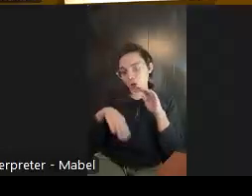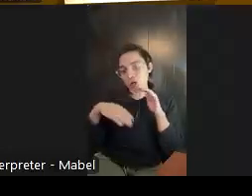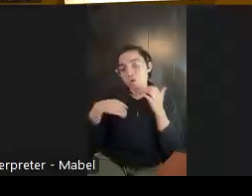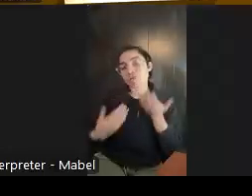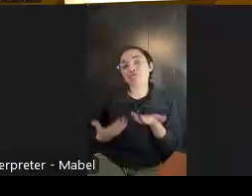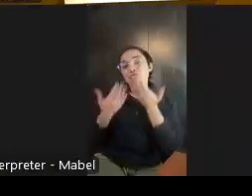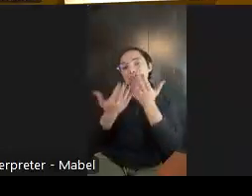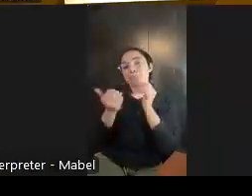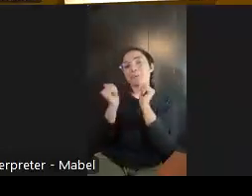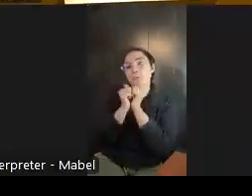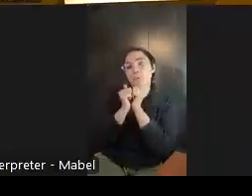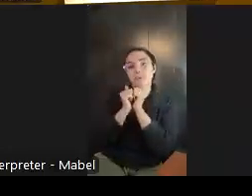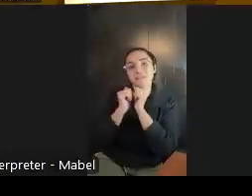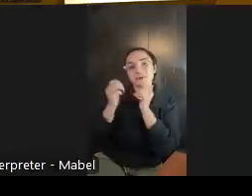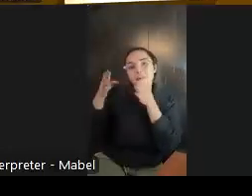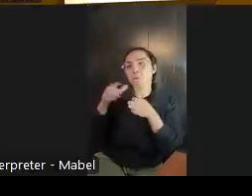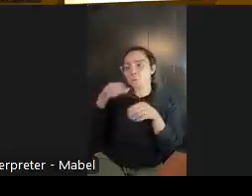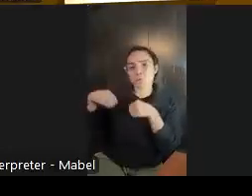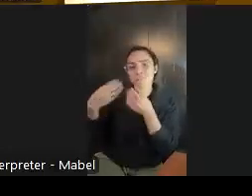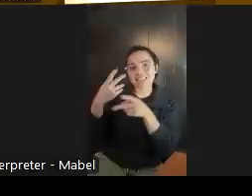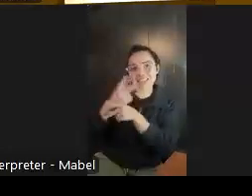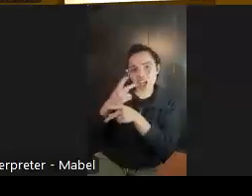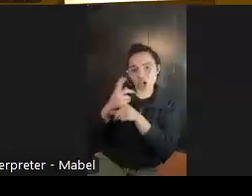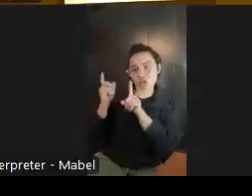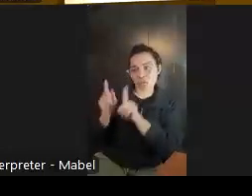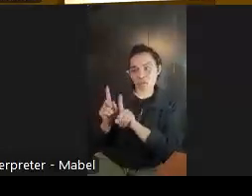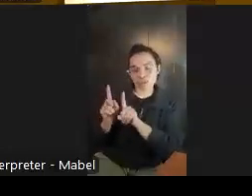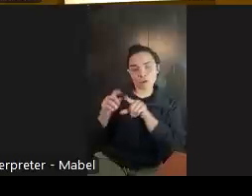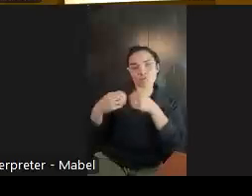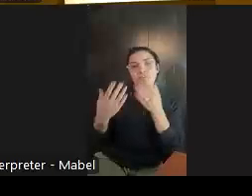we can help to make recommendations that are family focused and helping the family members